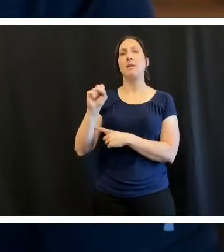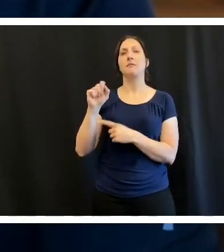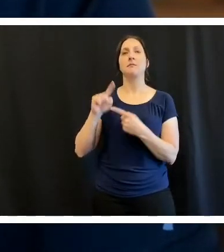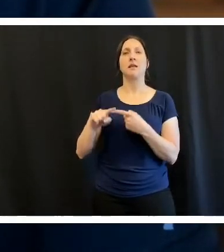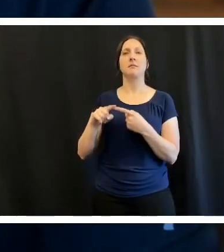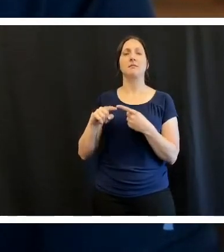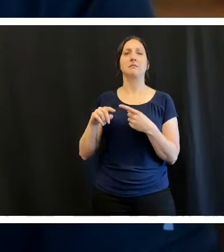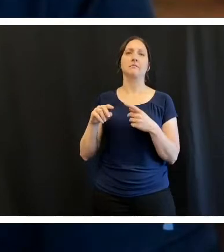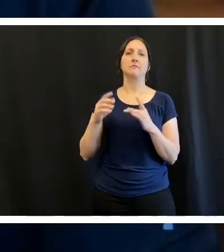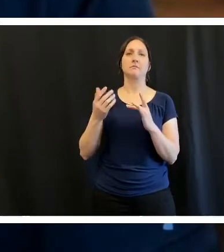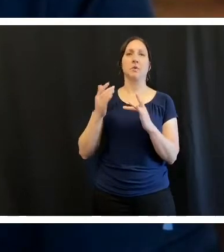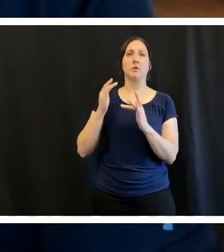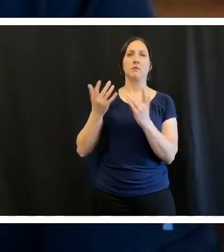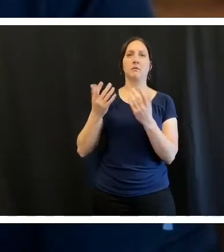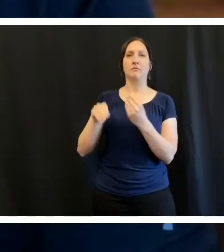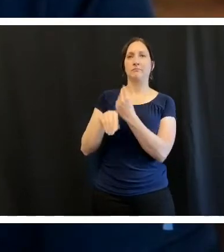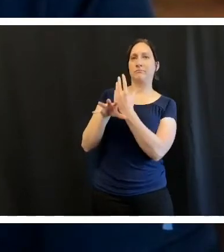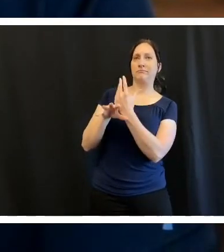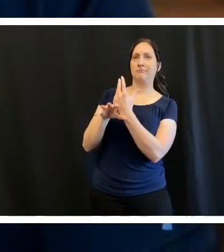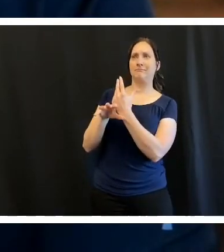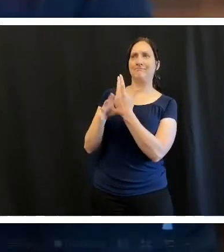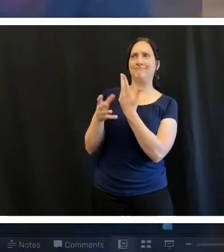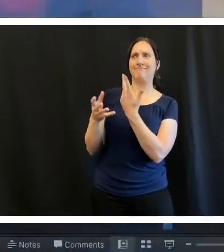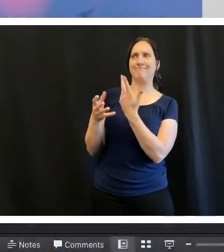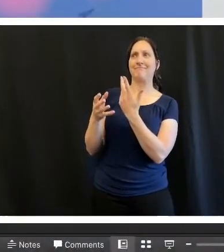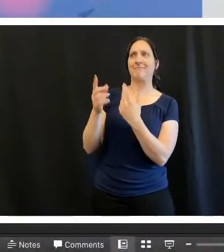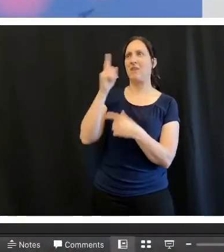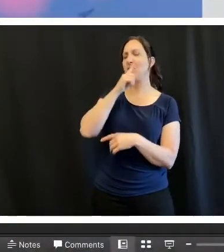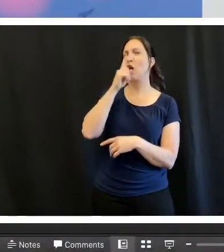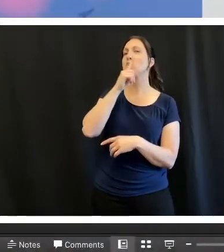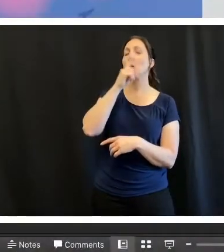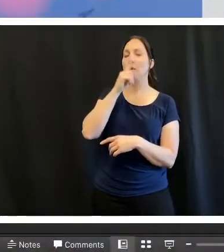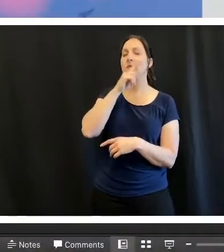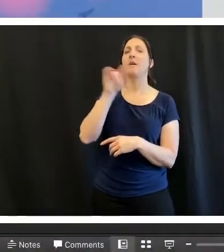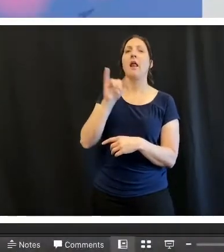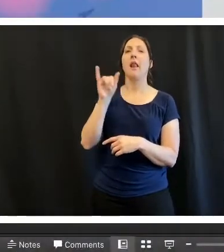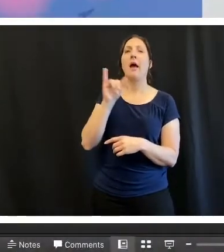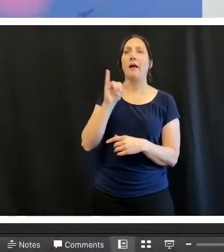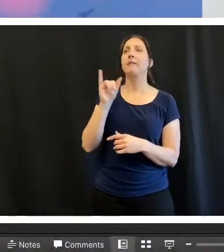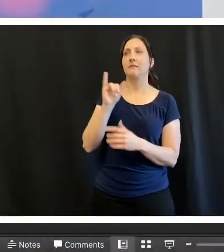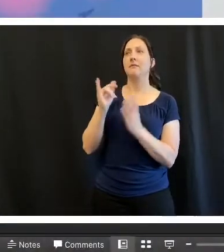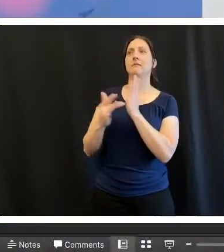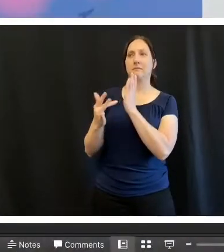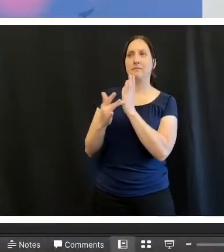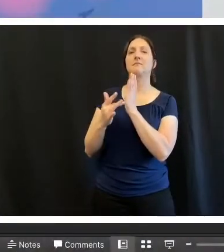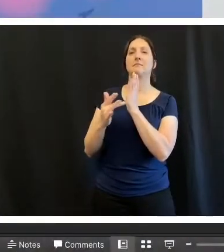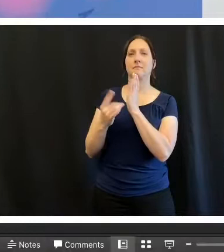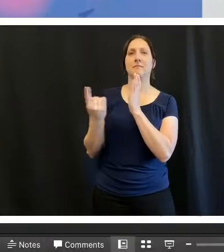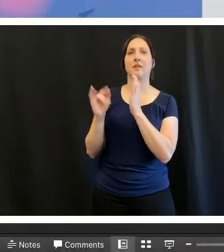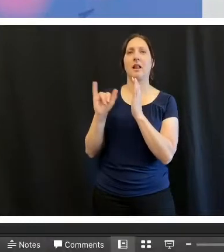for what would normally be a LEGO EV3 robot kit. What a student might be doing